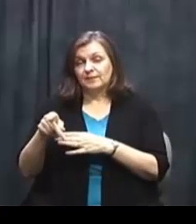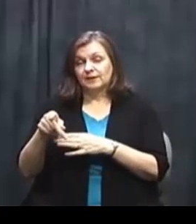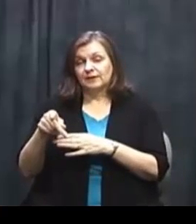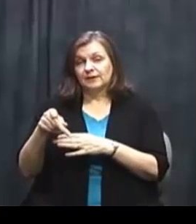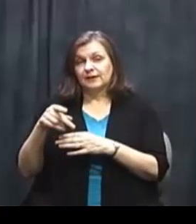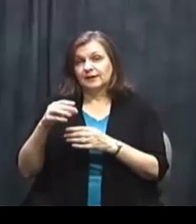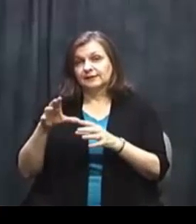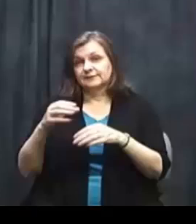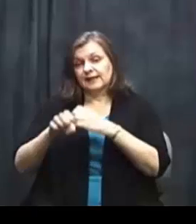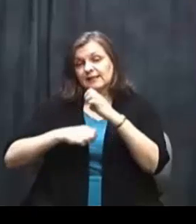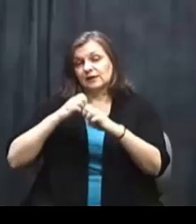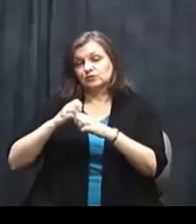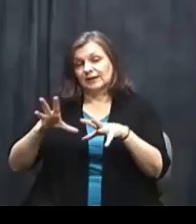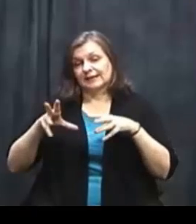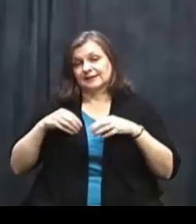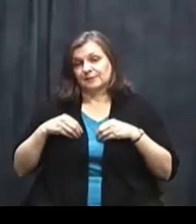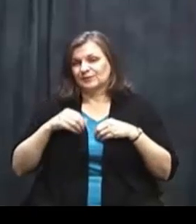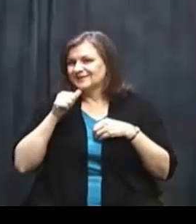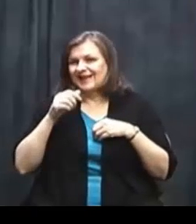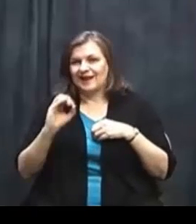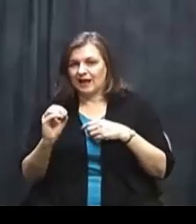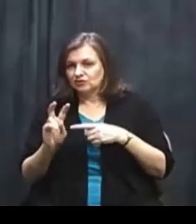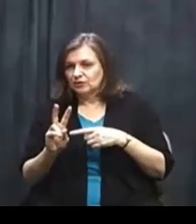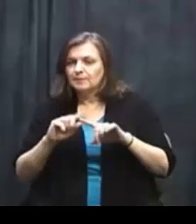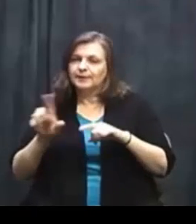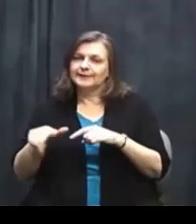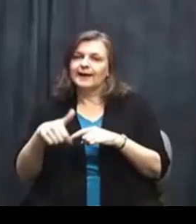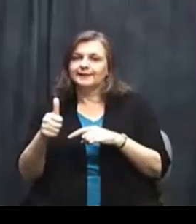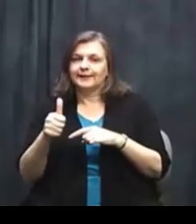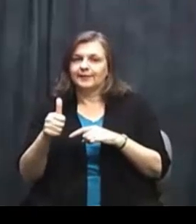rather than oxygen is another compound